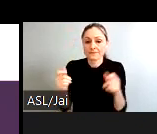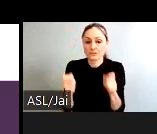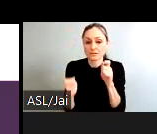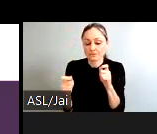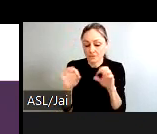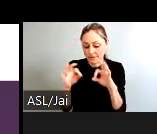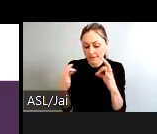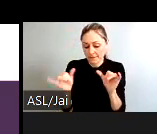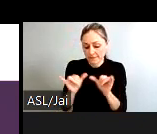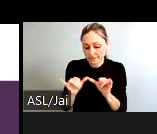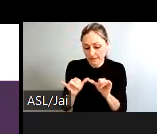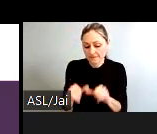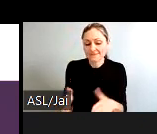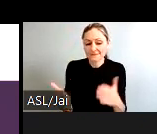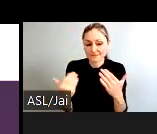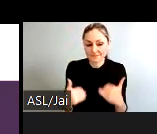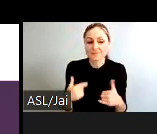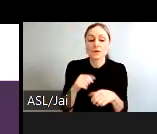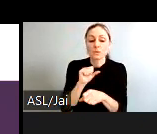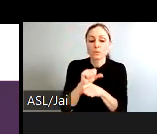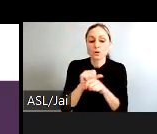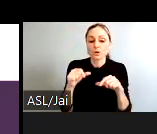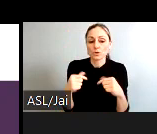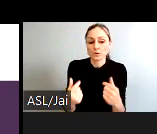The work group member is already being paid for their time participating